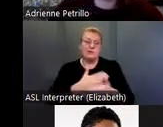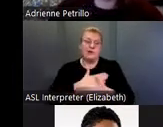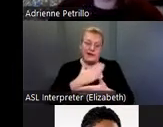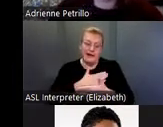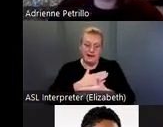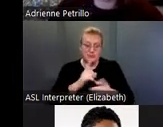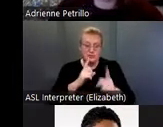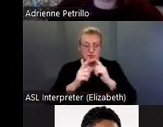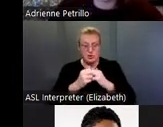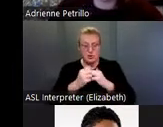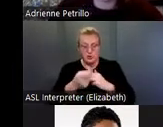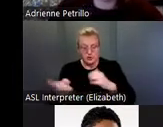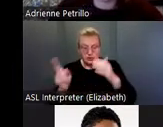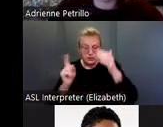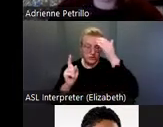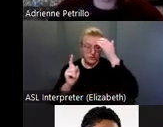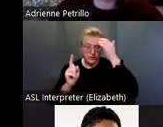about any aspect of NEFA's work.